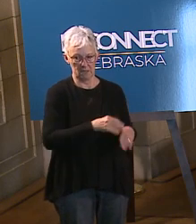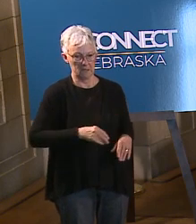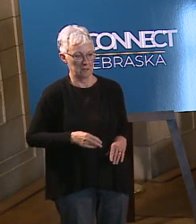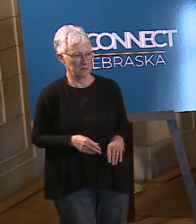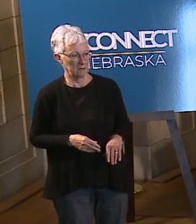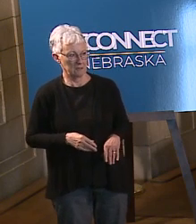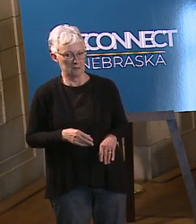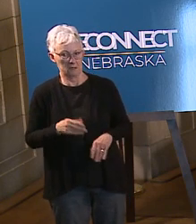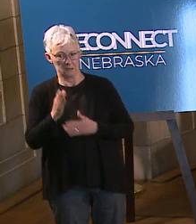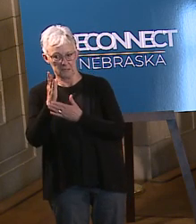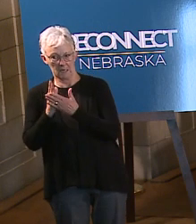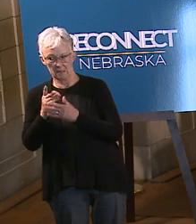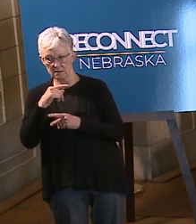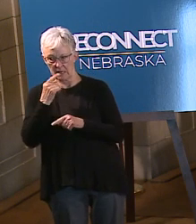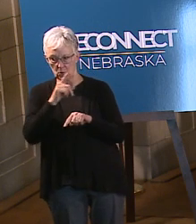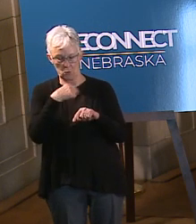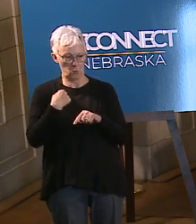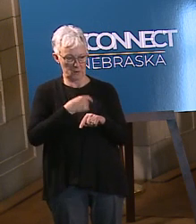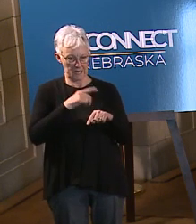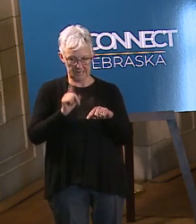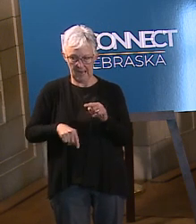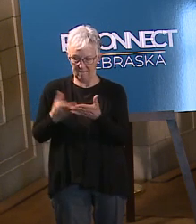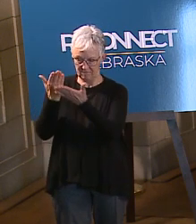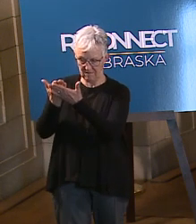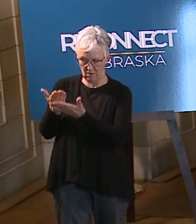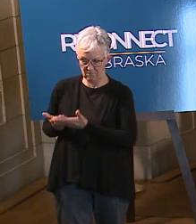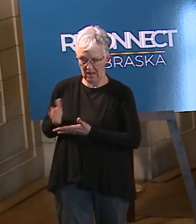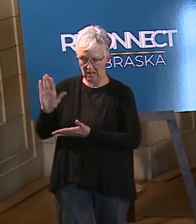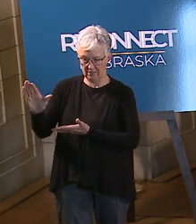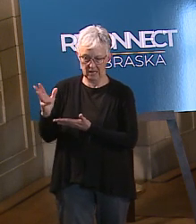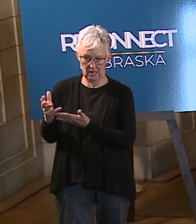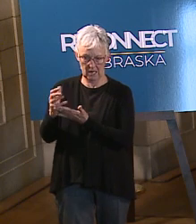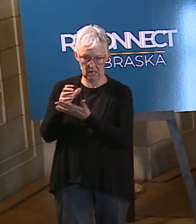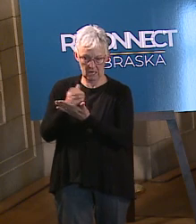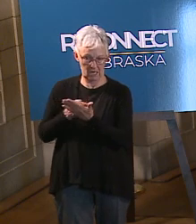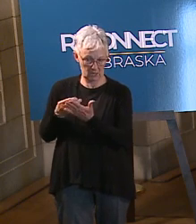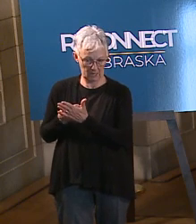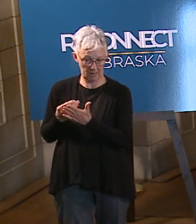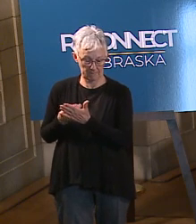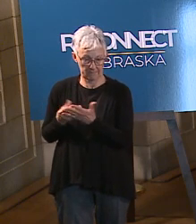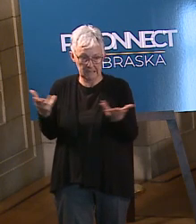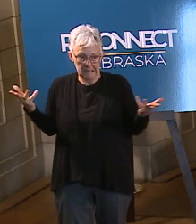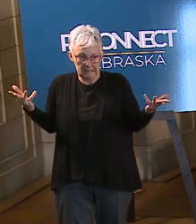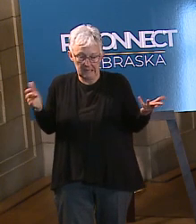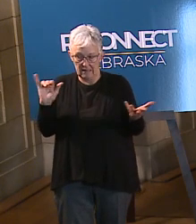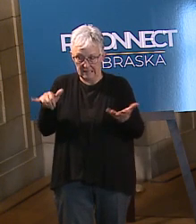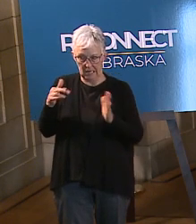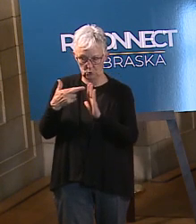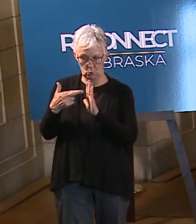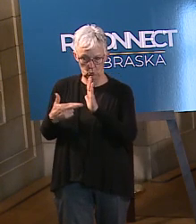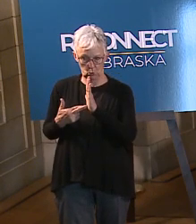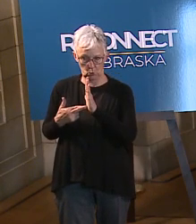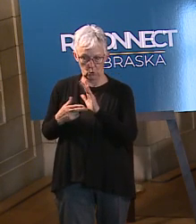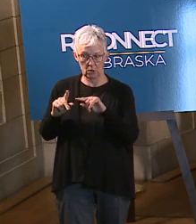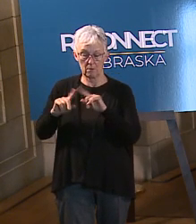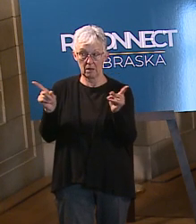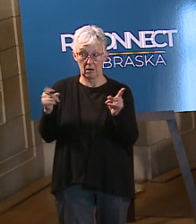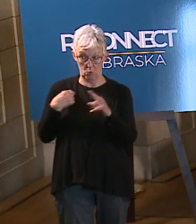A LOT OF THINGS EARLY ON THAT PREVENTED A LOT OF THE FRAUD YOU SAW ELSEWHERE.